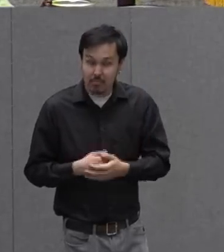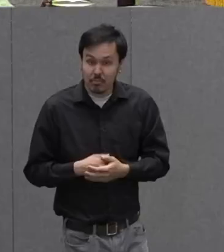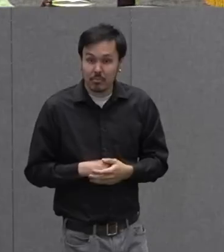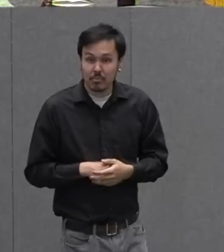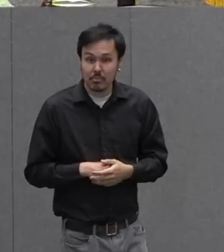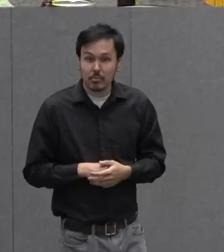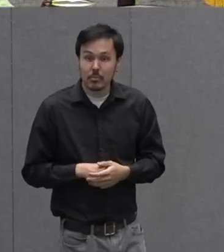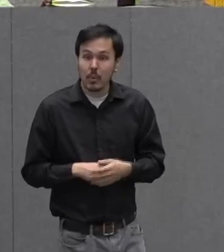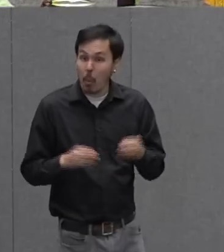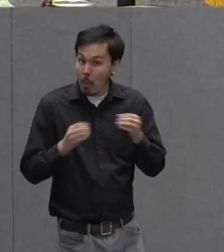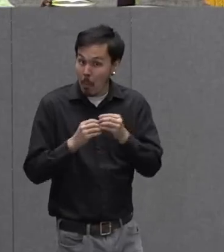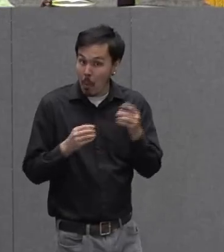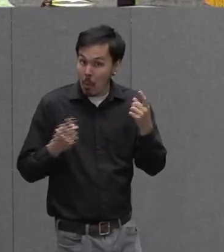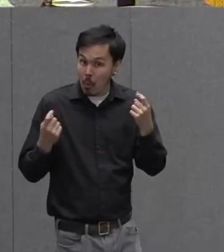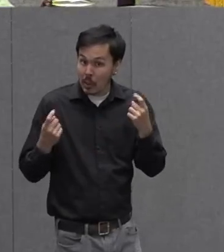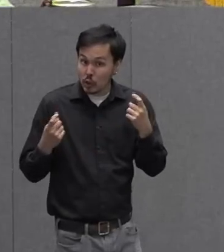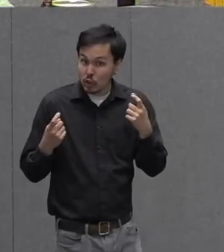Do you have more questions that have come up?